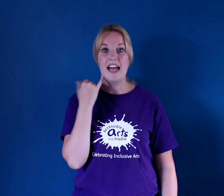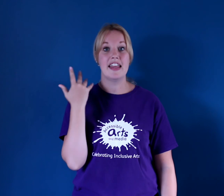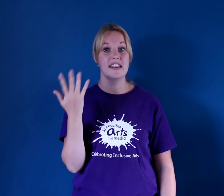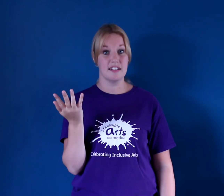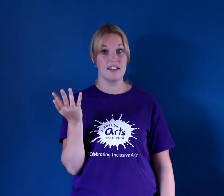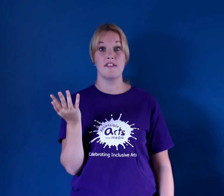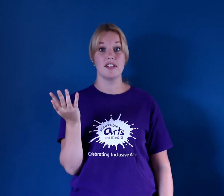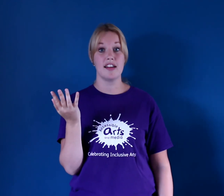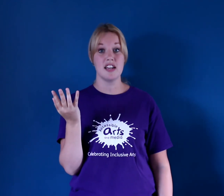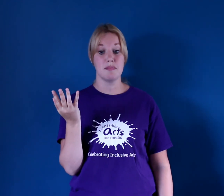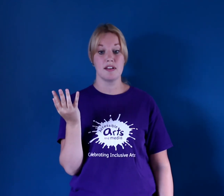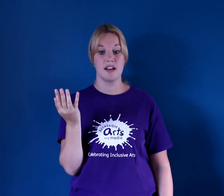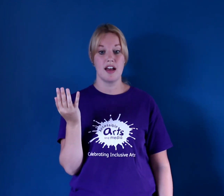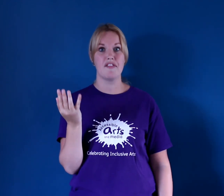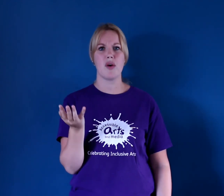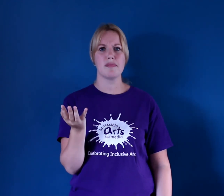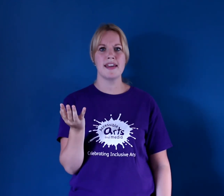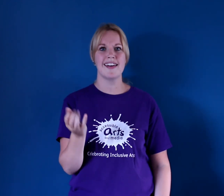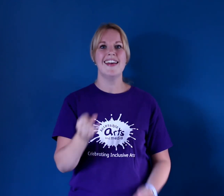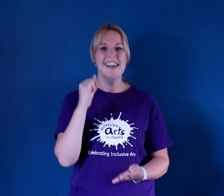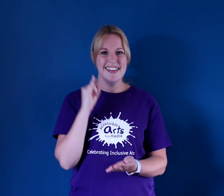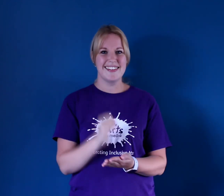And then ‘sinful tired sheep’ have a go with me.